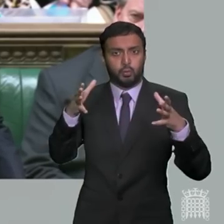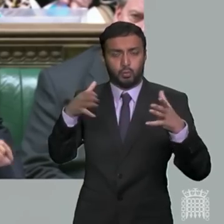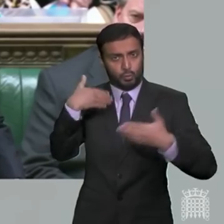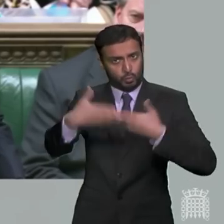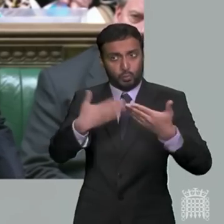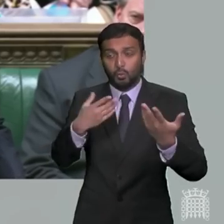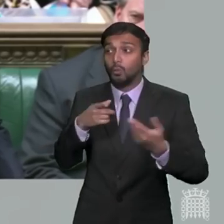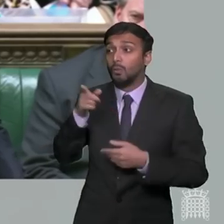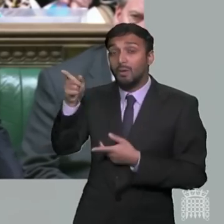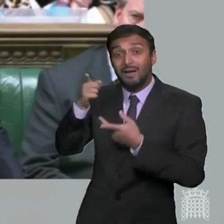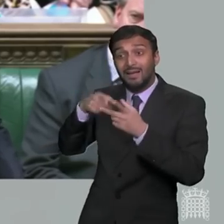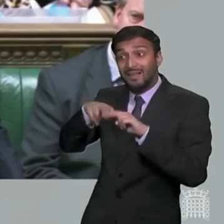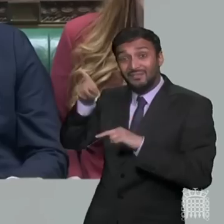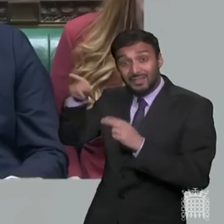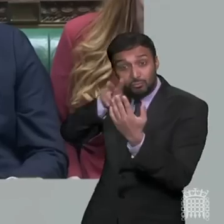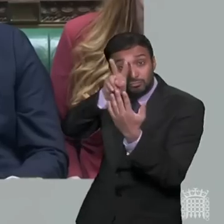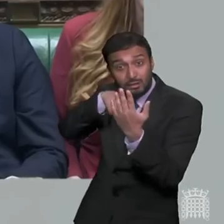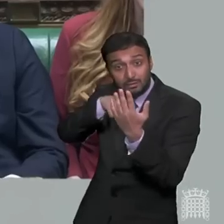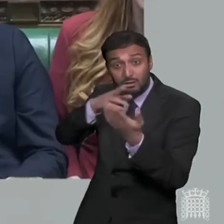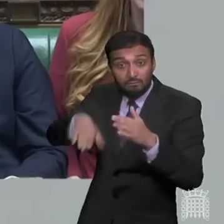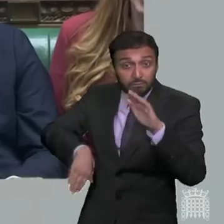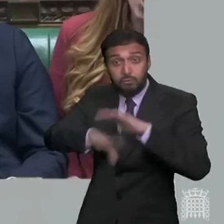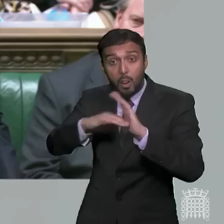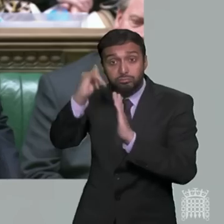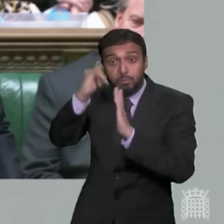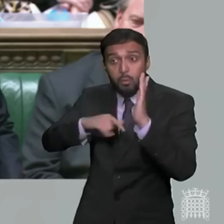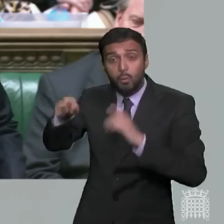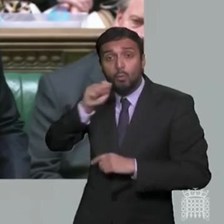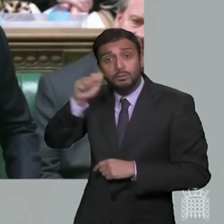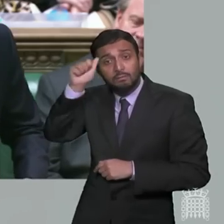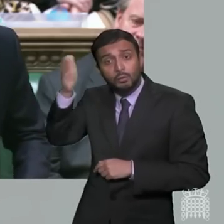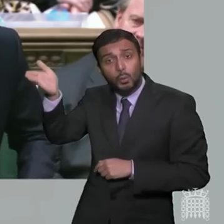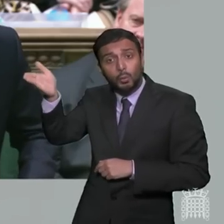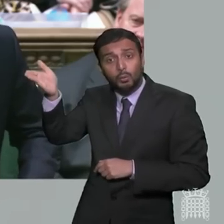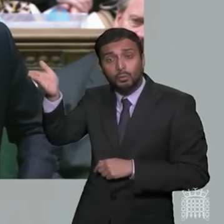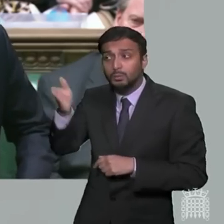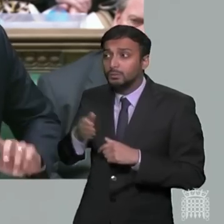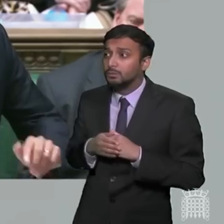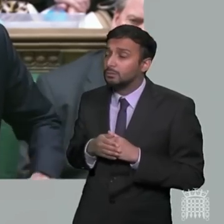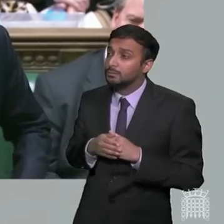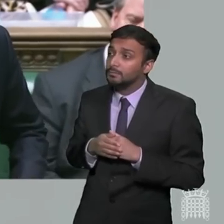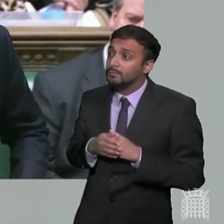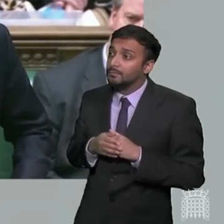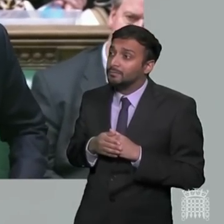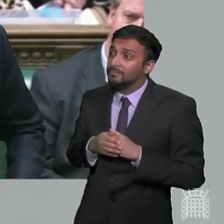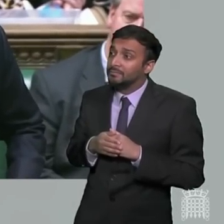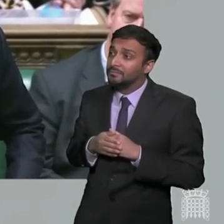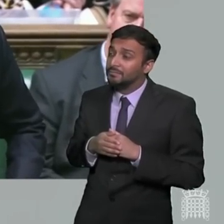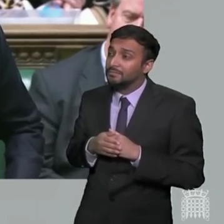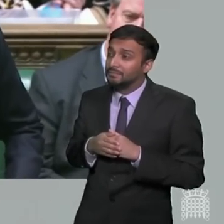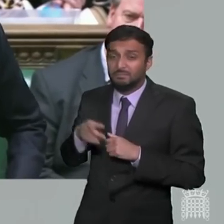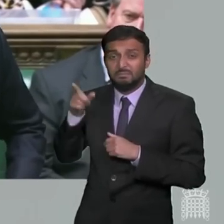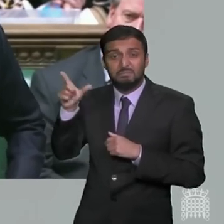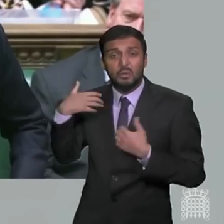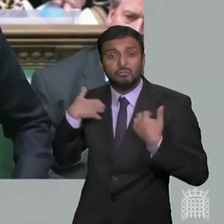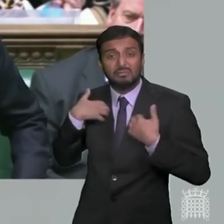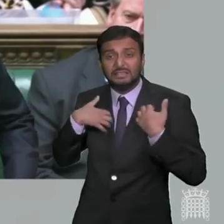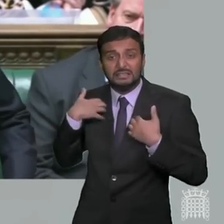the whole report, but he is not interested in substance.